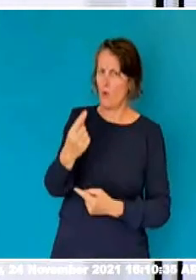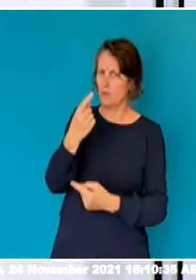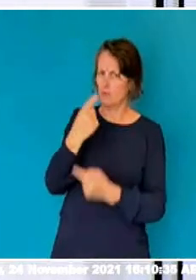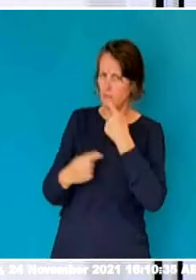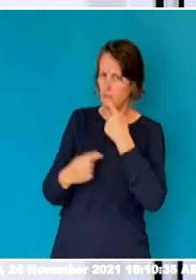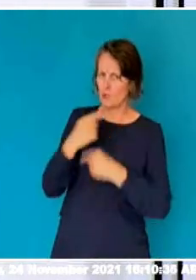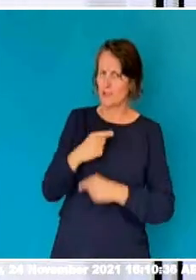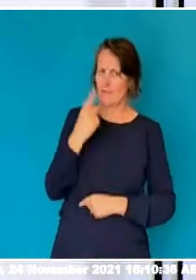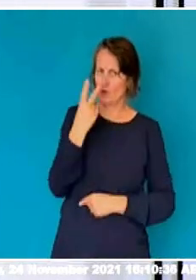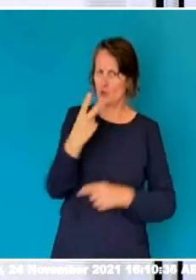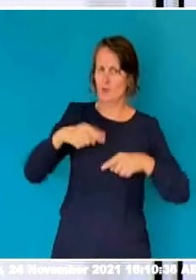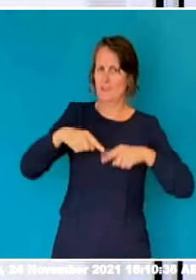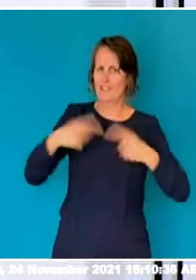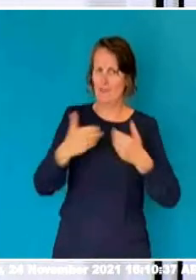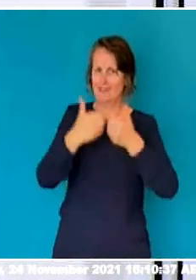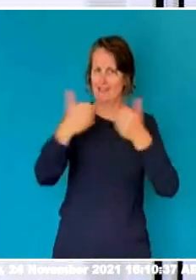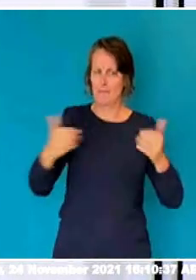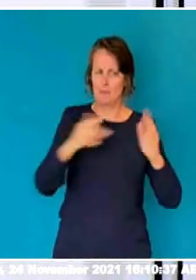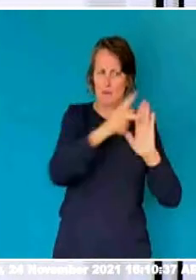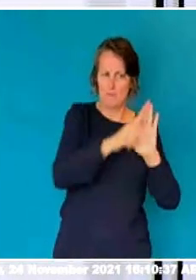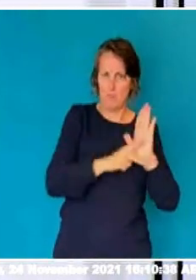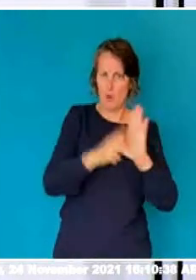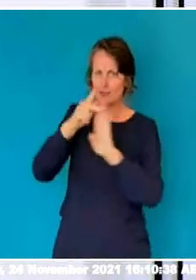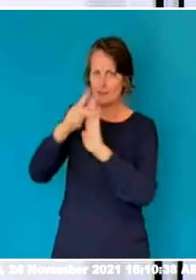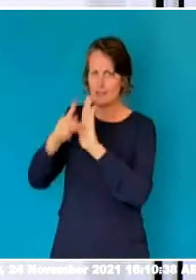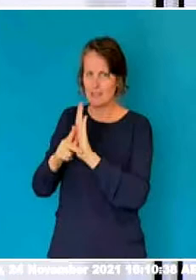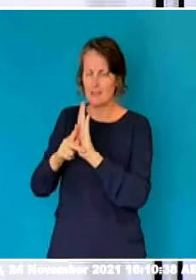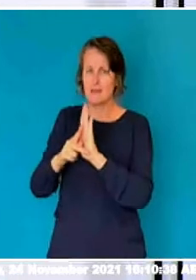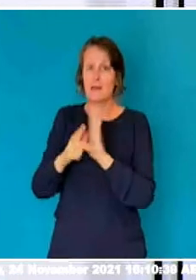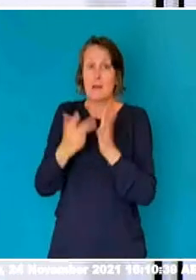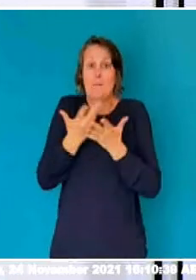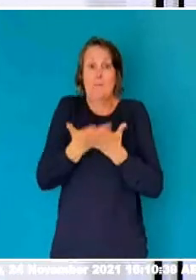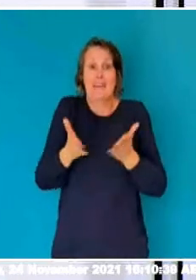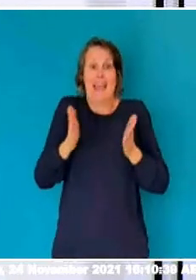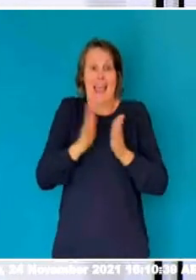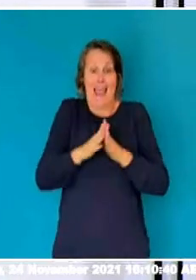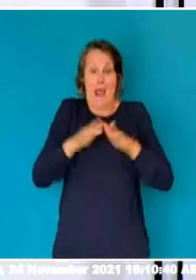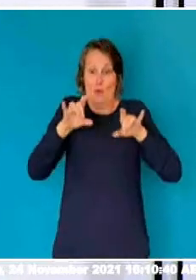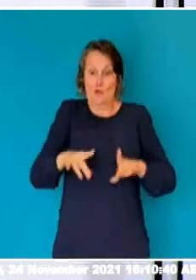policies, the way you treat those employees is the same? Absolutely.